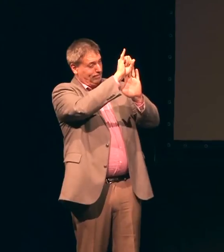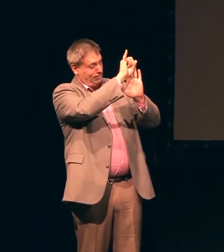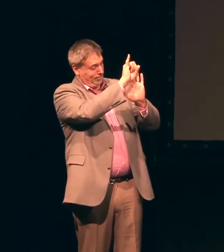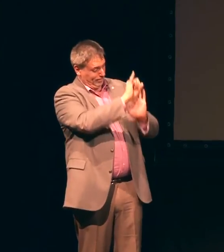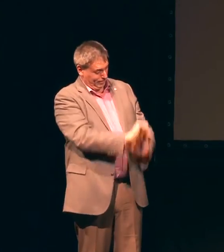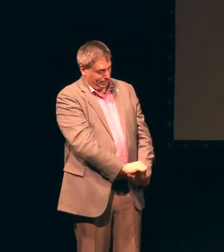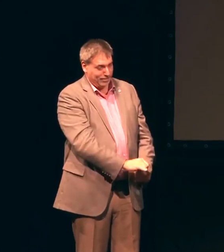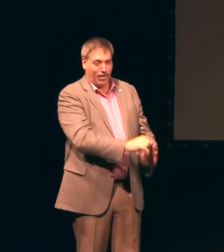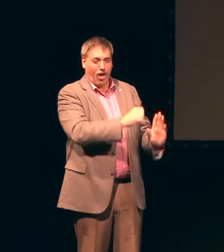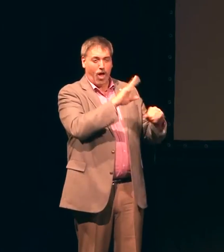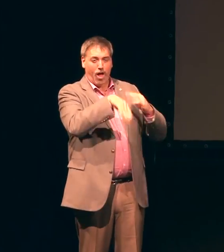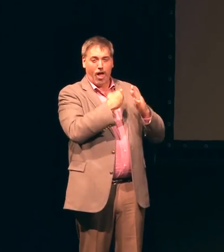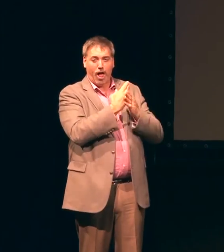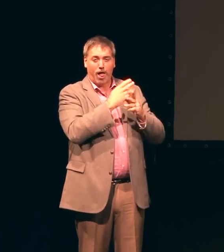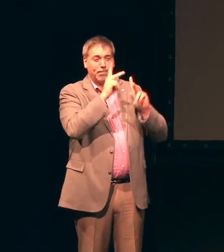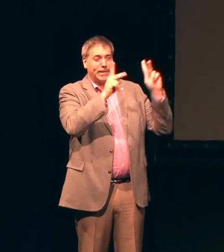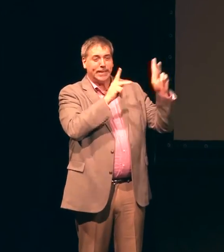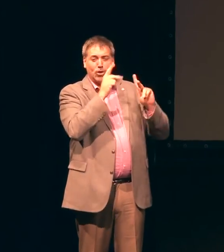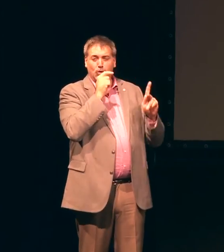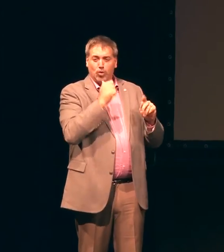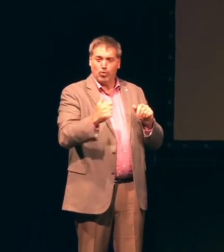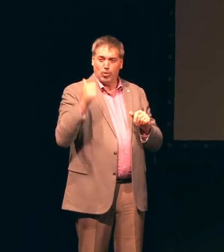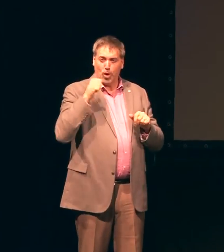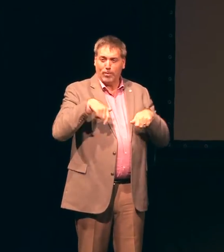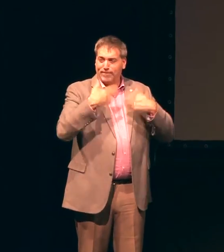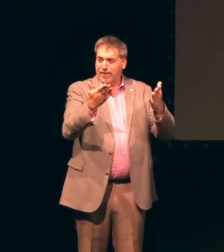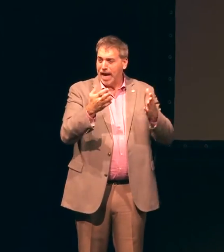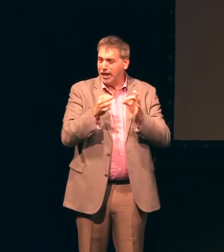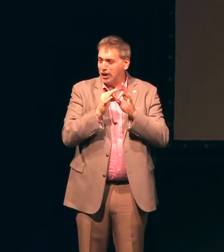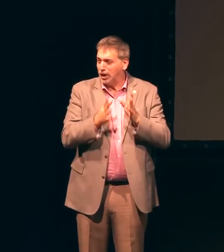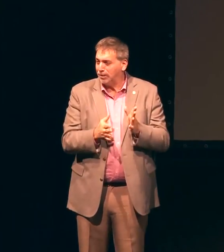So, if we could identify all the people who won't